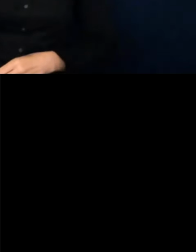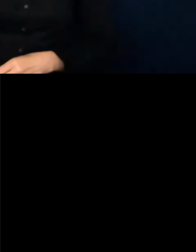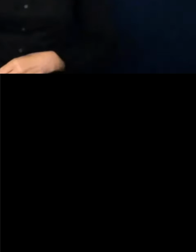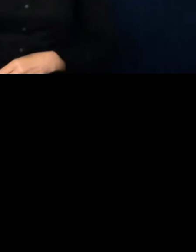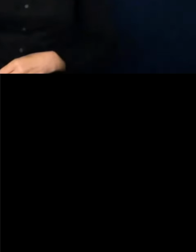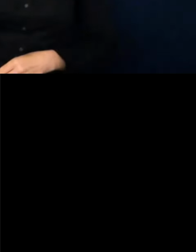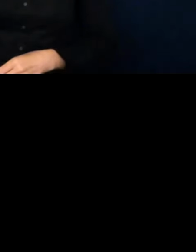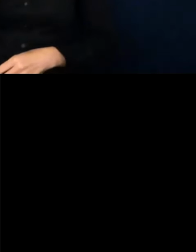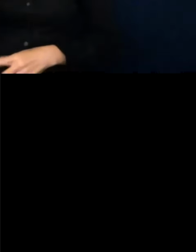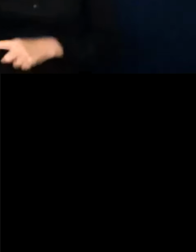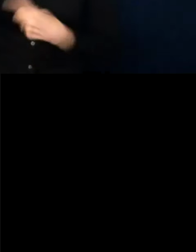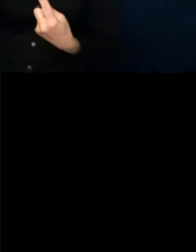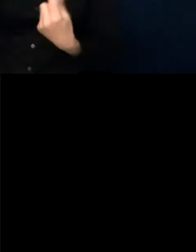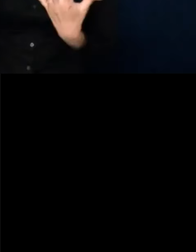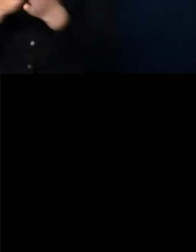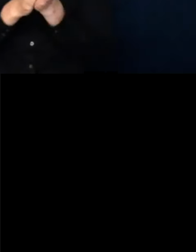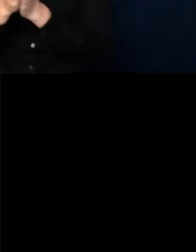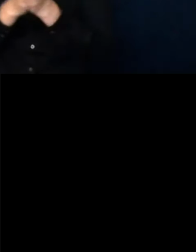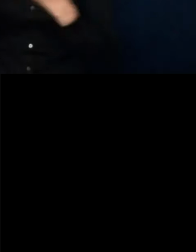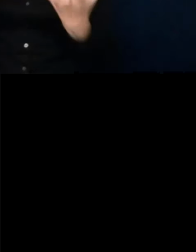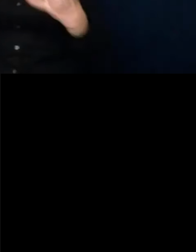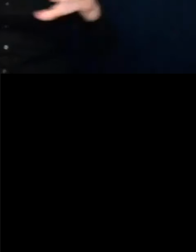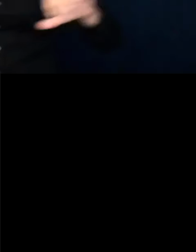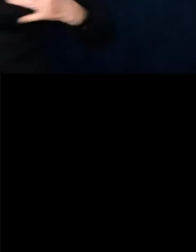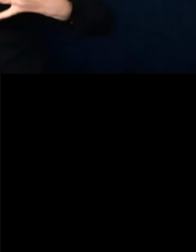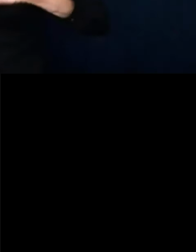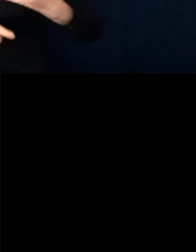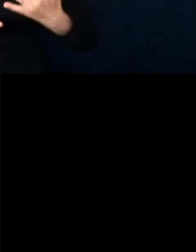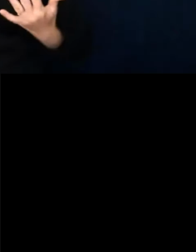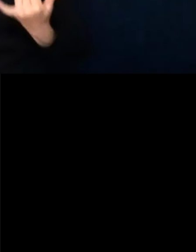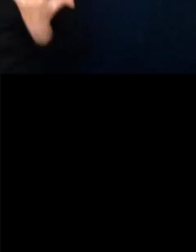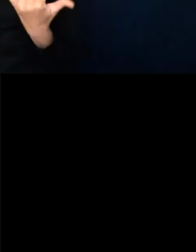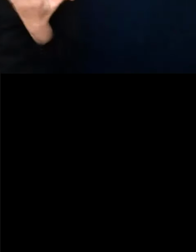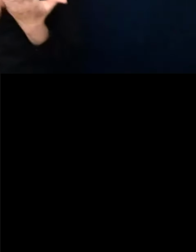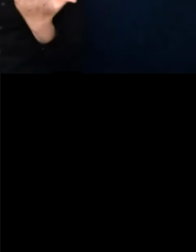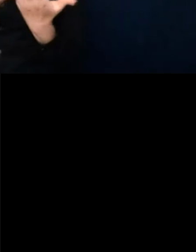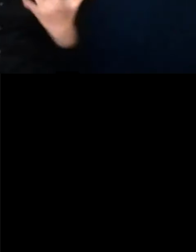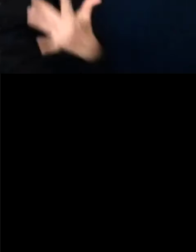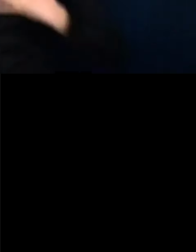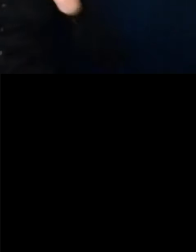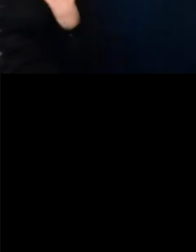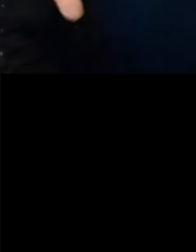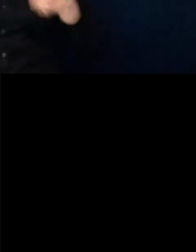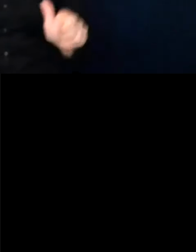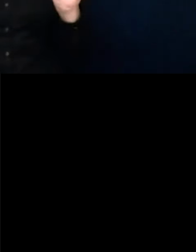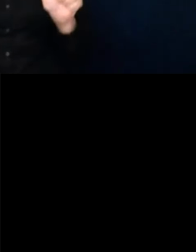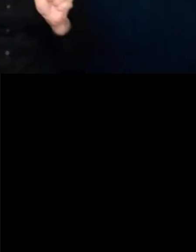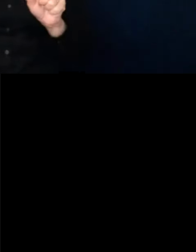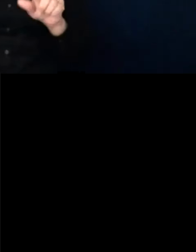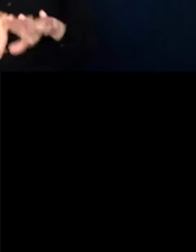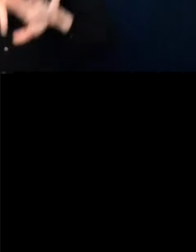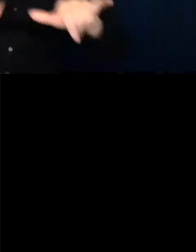So, we're excited to be able to try things up with this program. But we are also relying on your feedback.